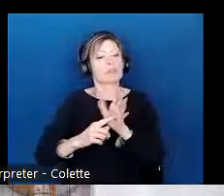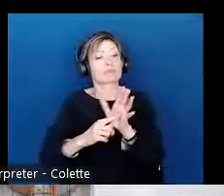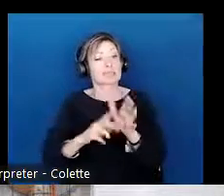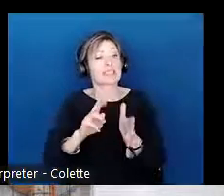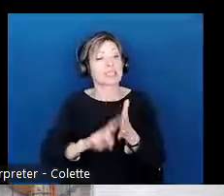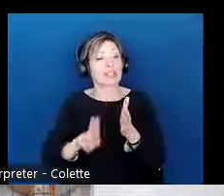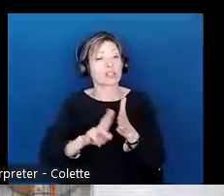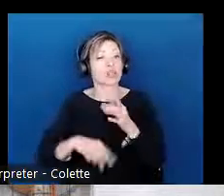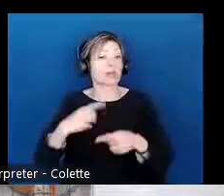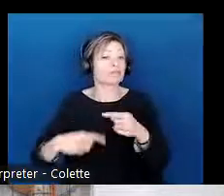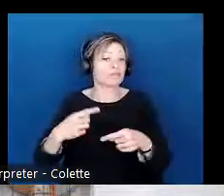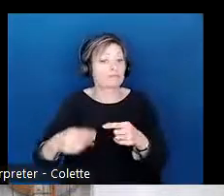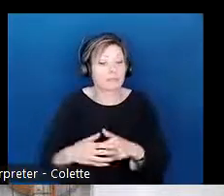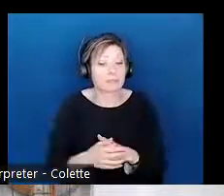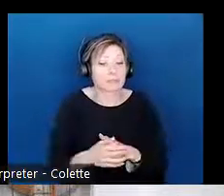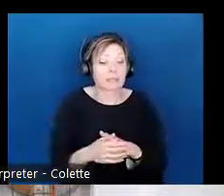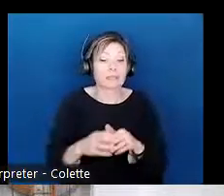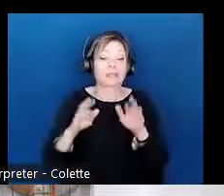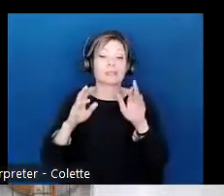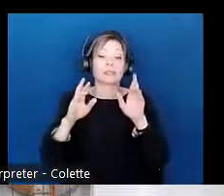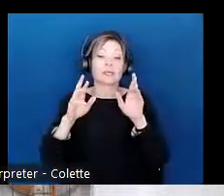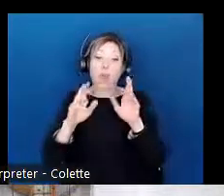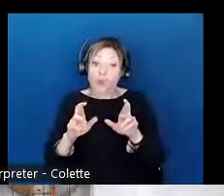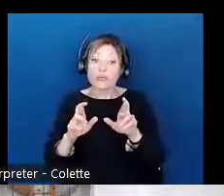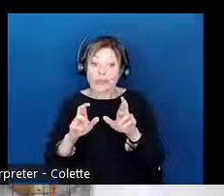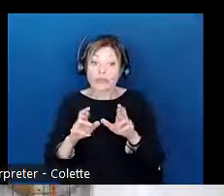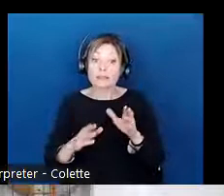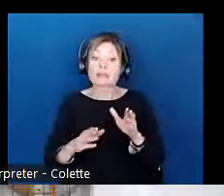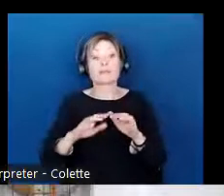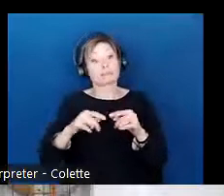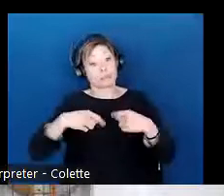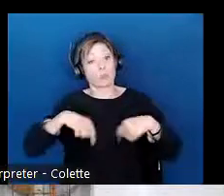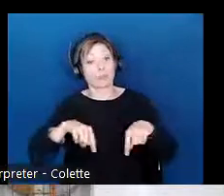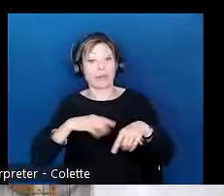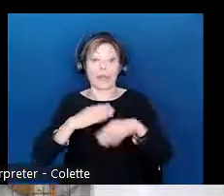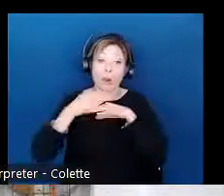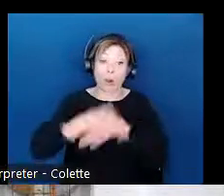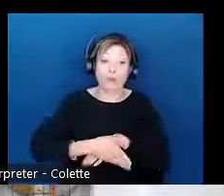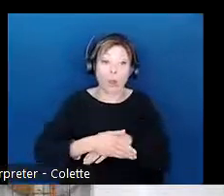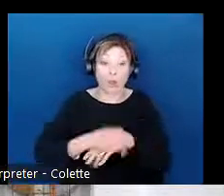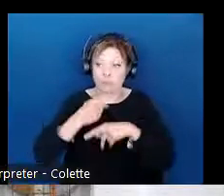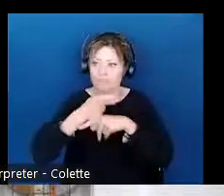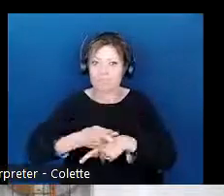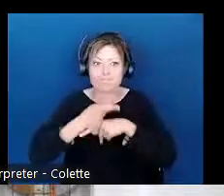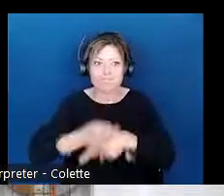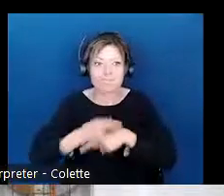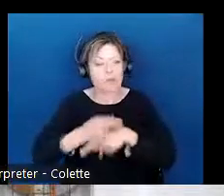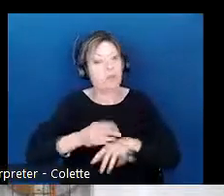will hopefully with our with our hard work that we do um always be there for us and um for people